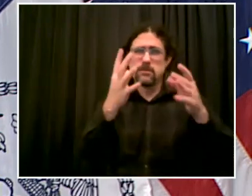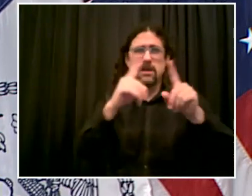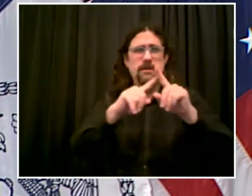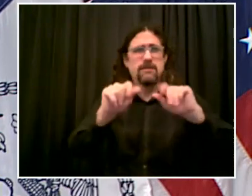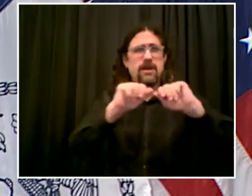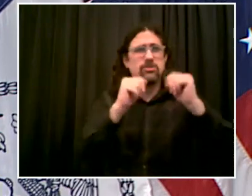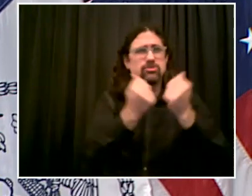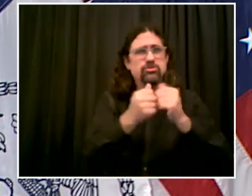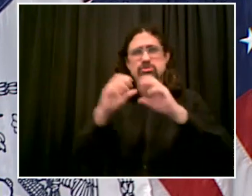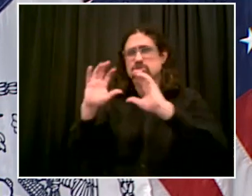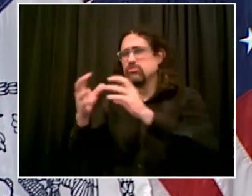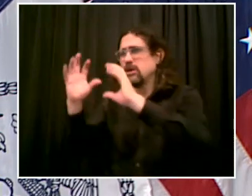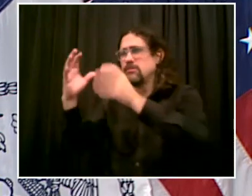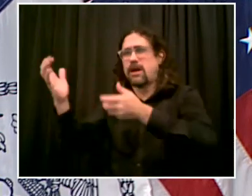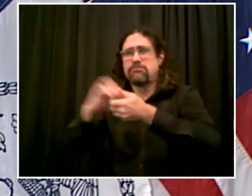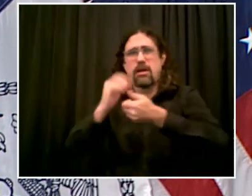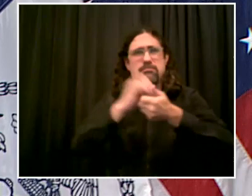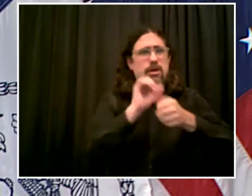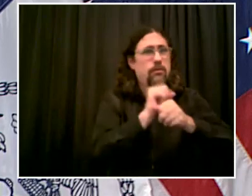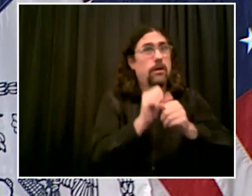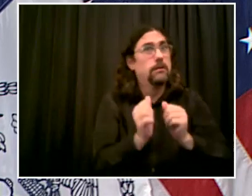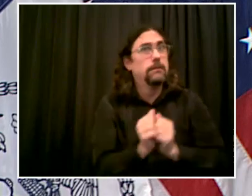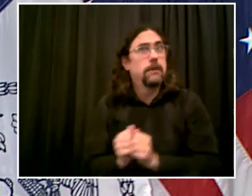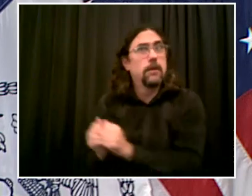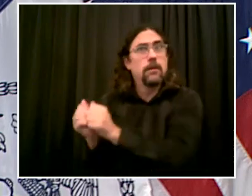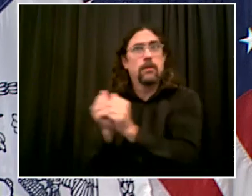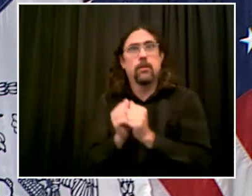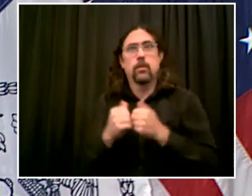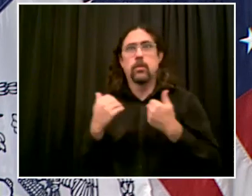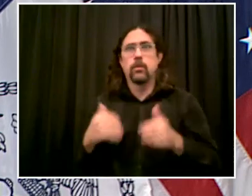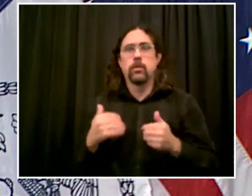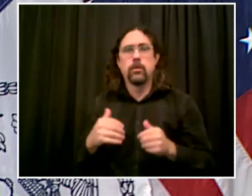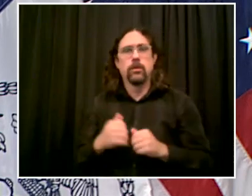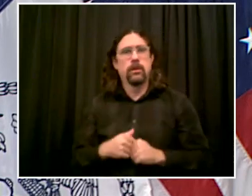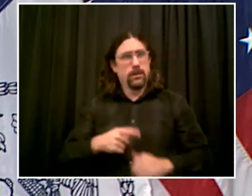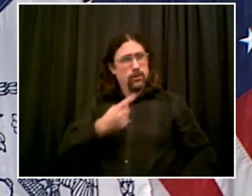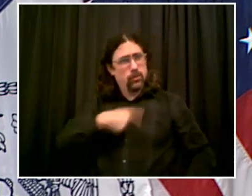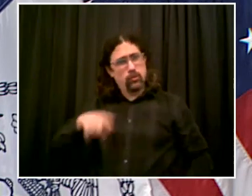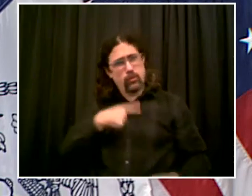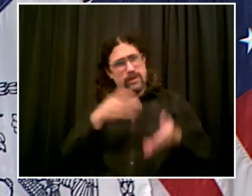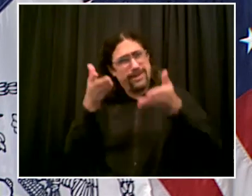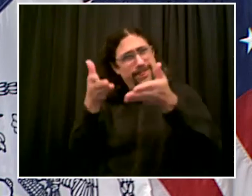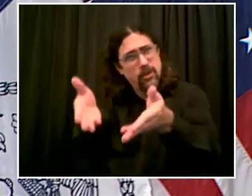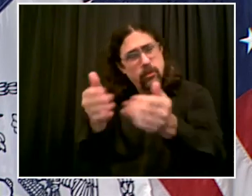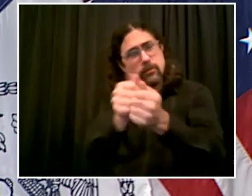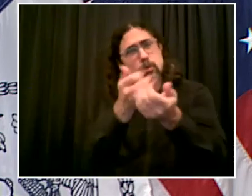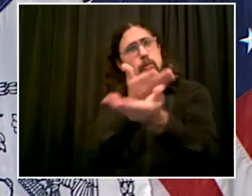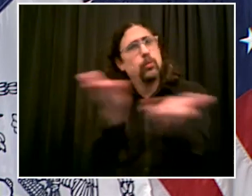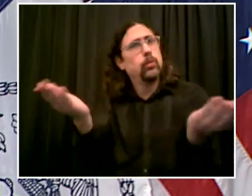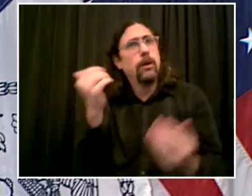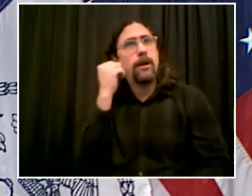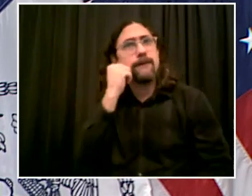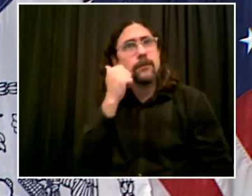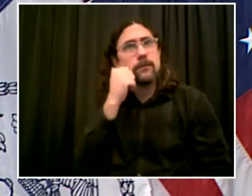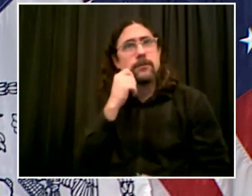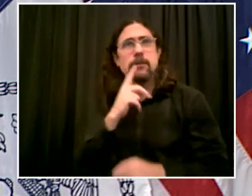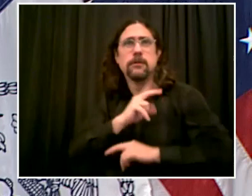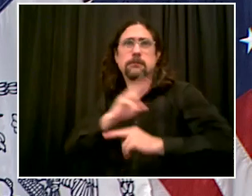DOCTOR JOHNSON. THIS IS A COMPREHENSIVE EXTENSIVE EFFORT. WE ARE T NOSCKI THAT PEOPLE ARE